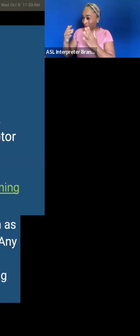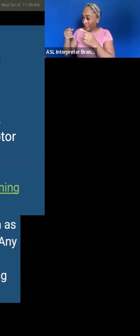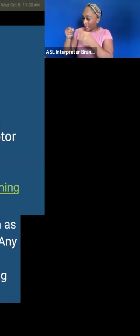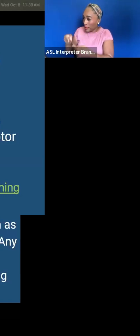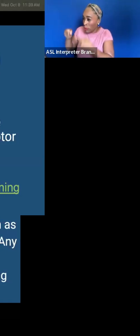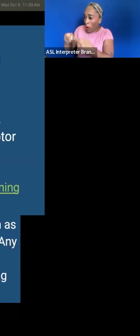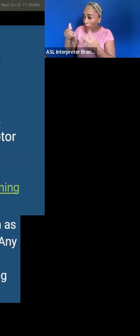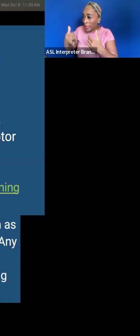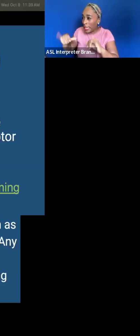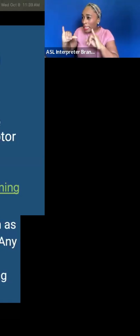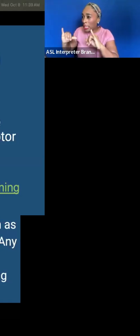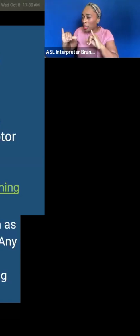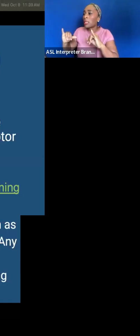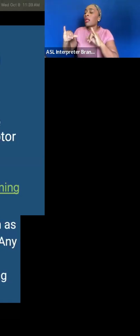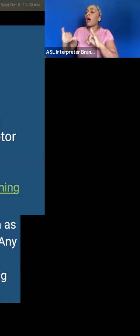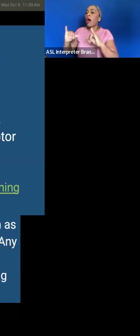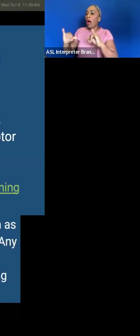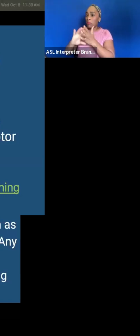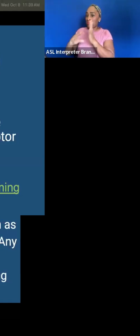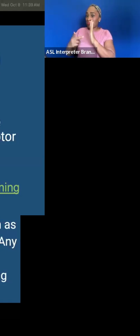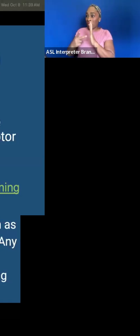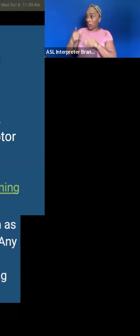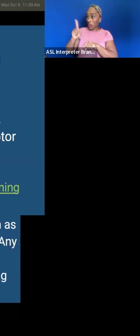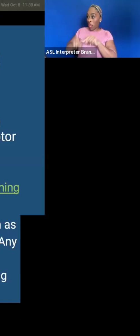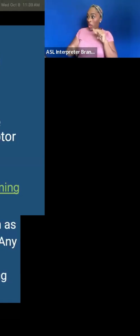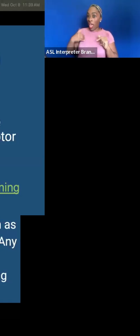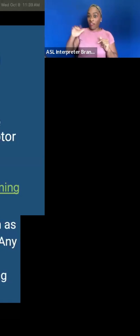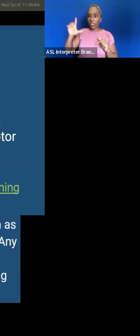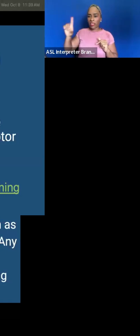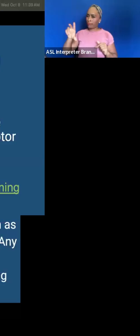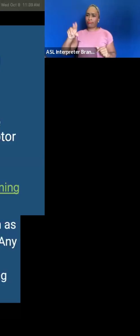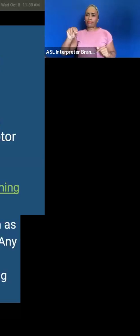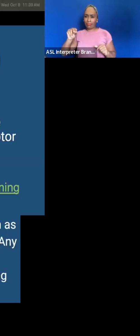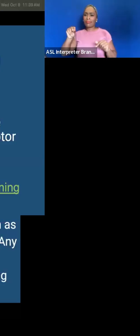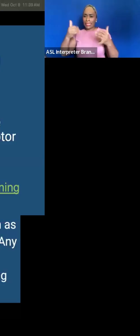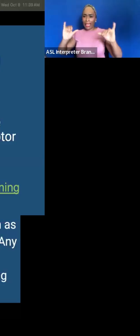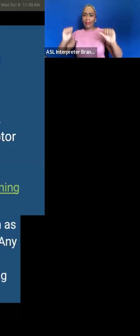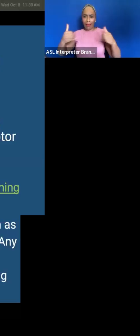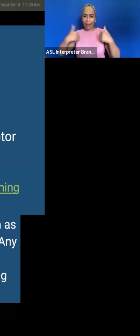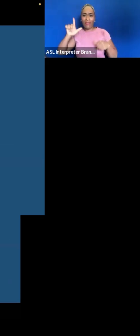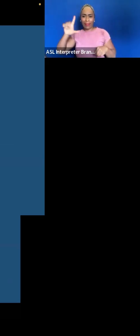So that does not rule out the possibility of an LD. All right, so we can move on to the next slide.